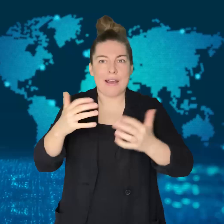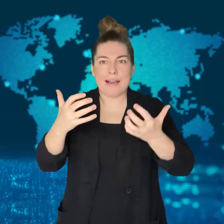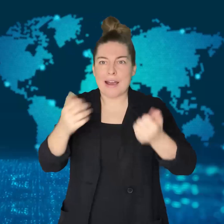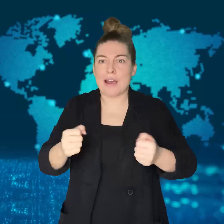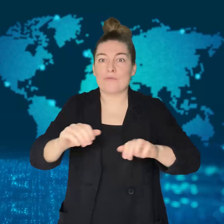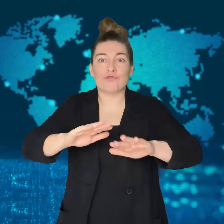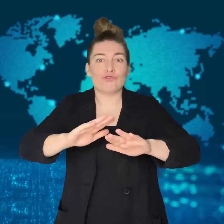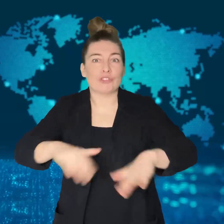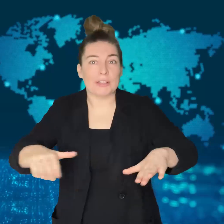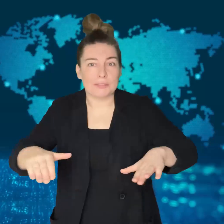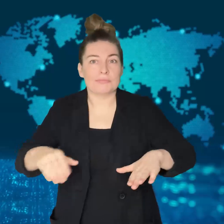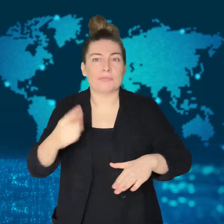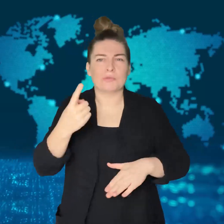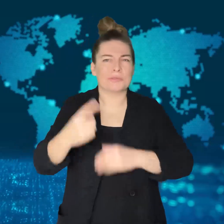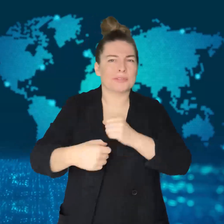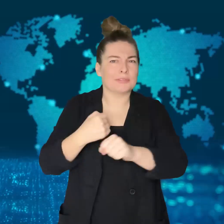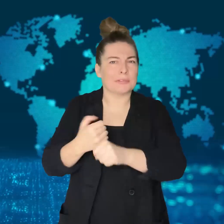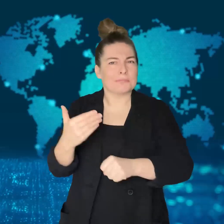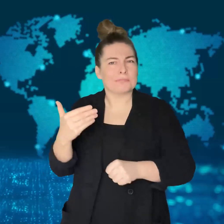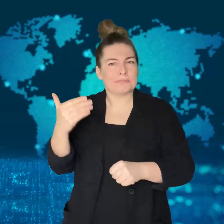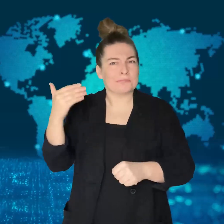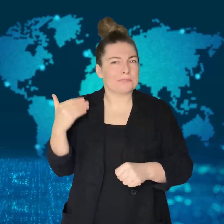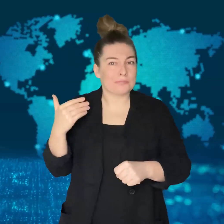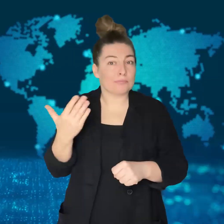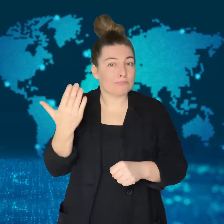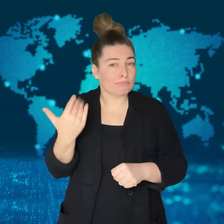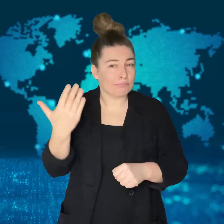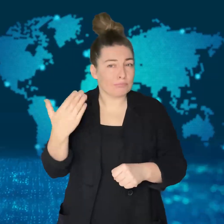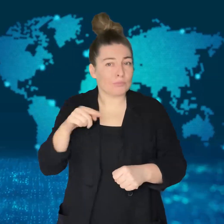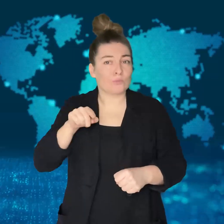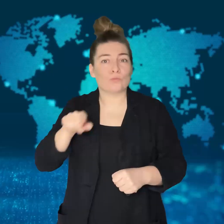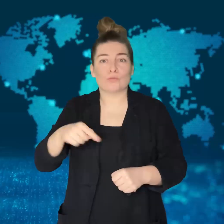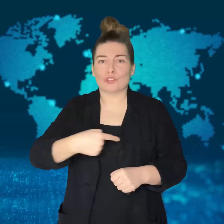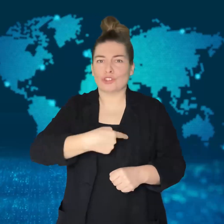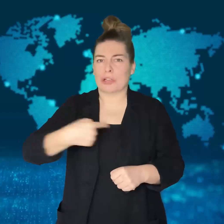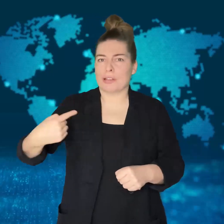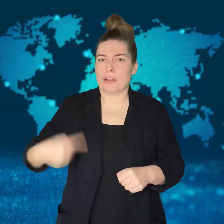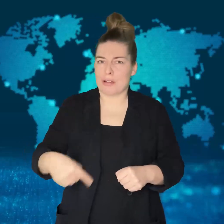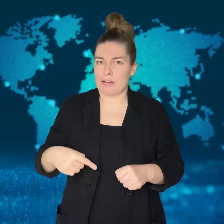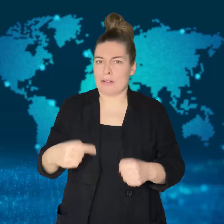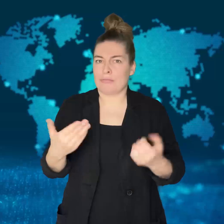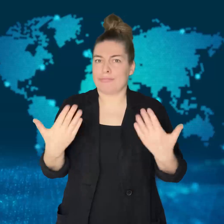Last year, the country surpassed China in population,